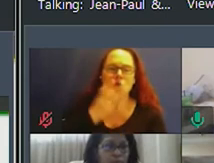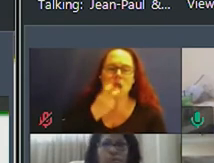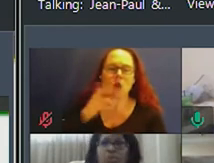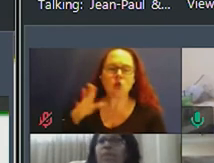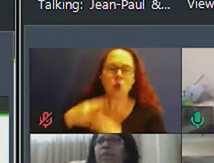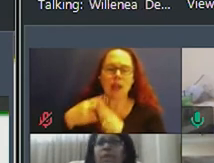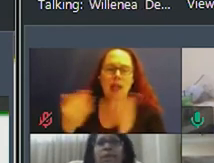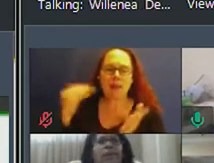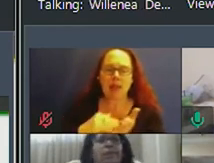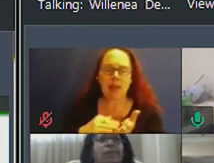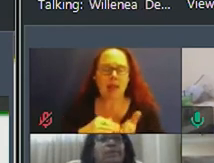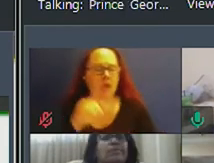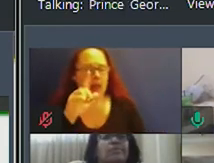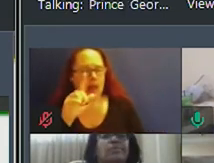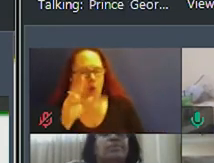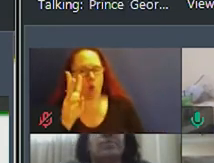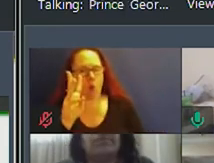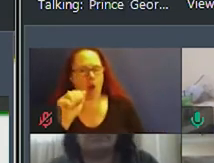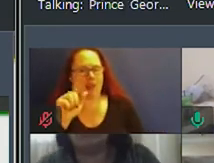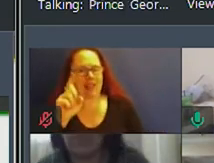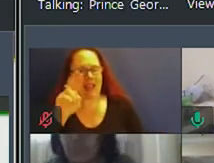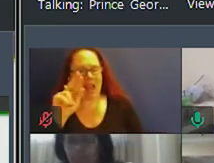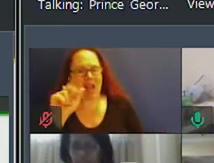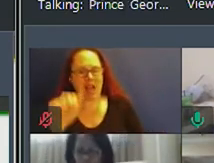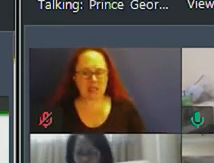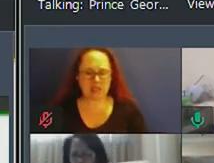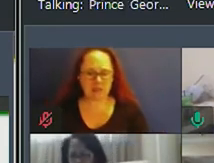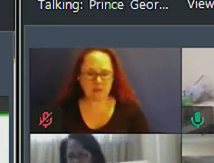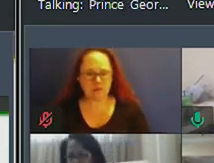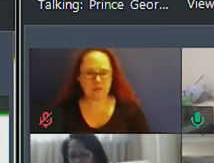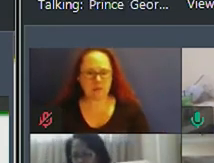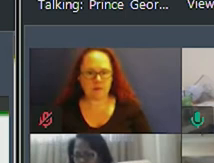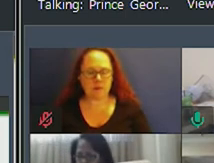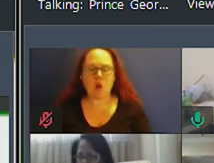Molina. Molina Okay. Okay. Denad. Okay. Crystal Gabi.